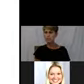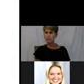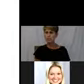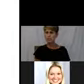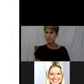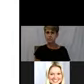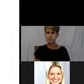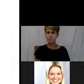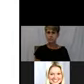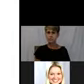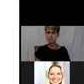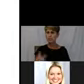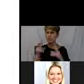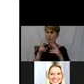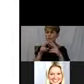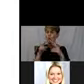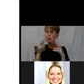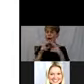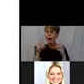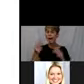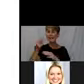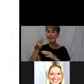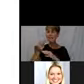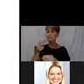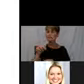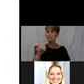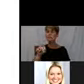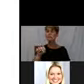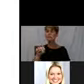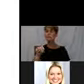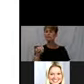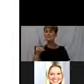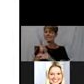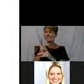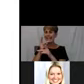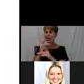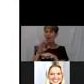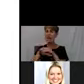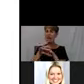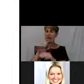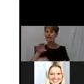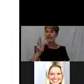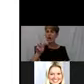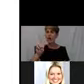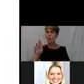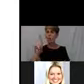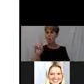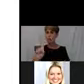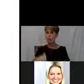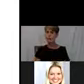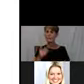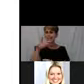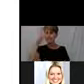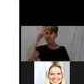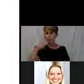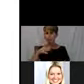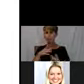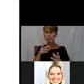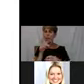We also do some very high level wound care. This is a gentleman who had a wound from injecting drugs